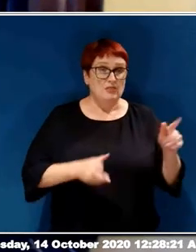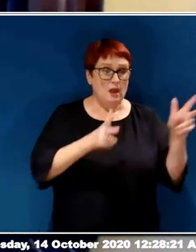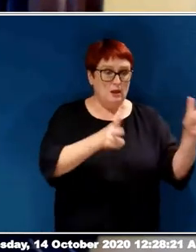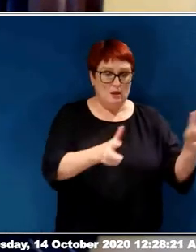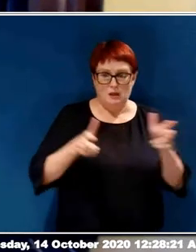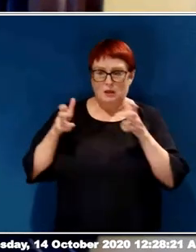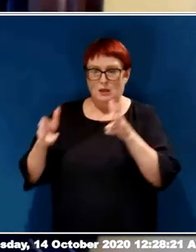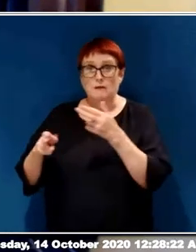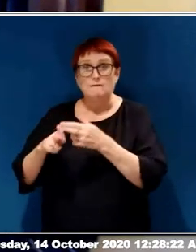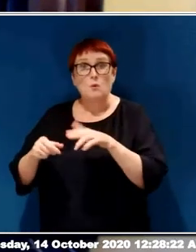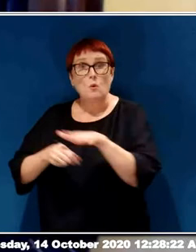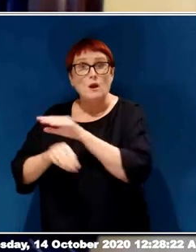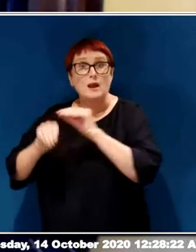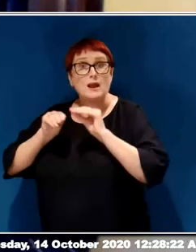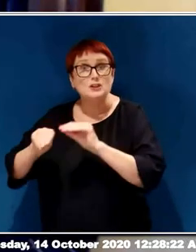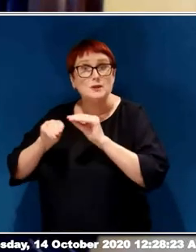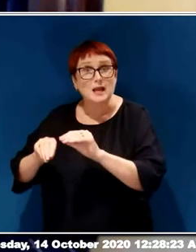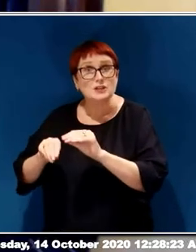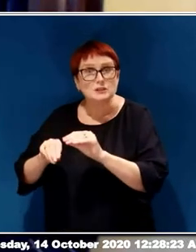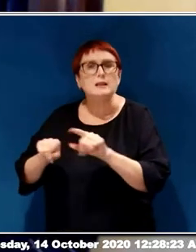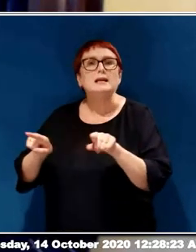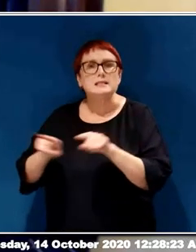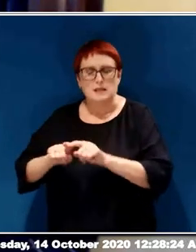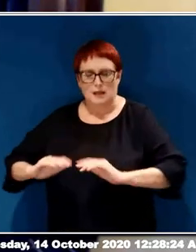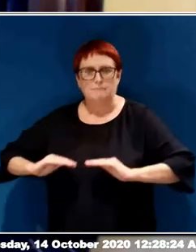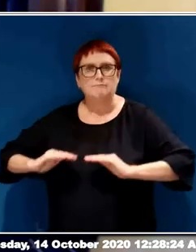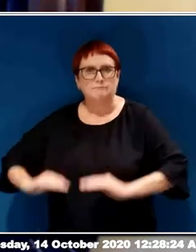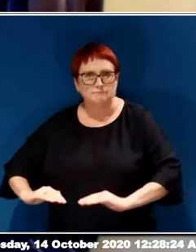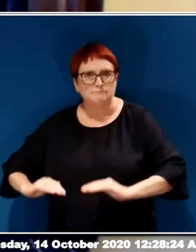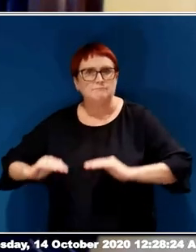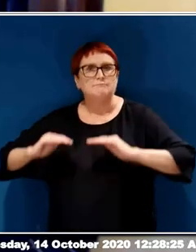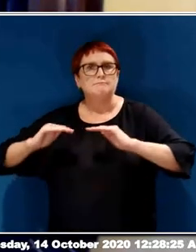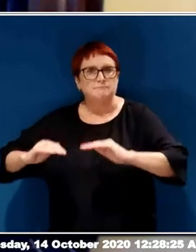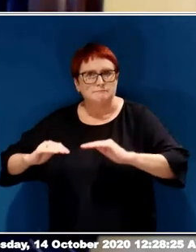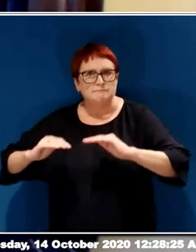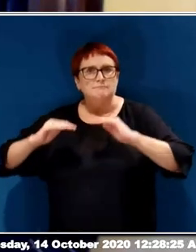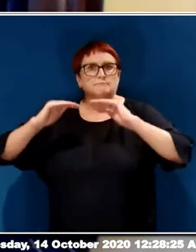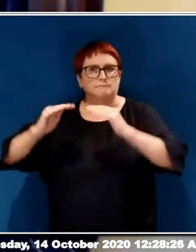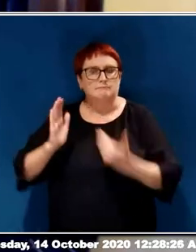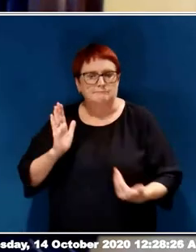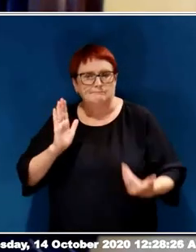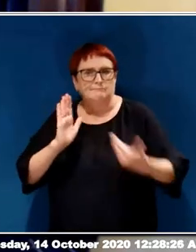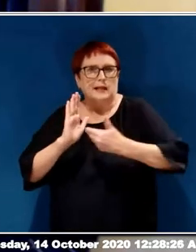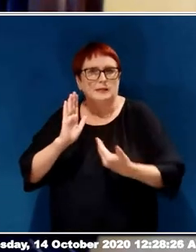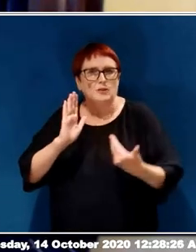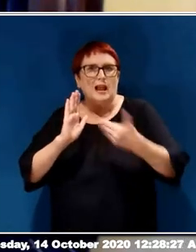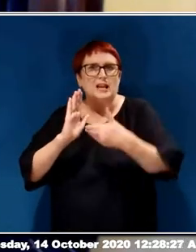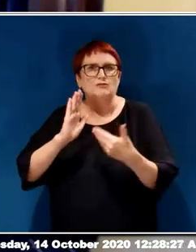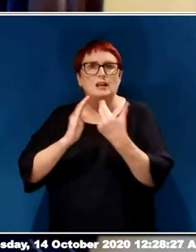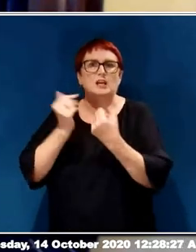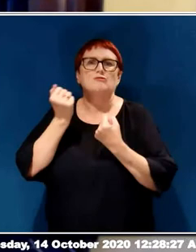scale of intensity and individualisation of responses with a strong foundation